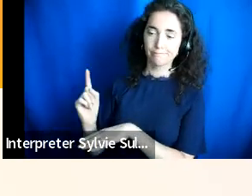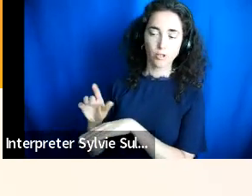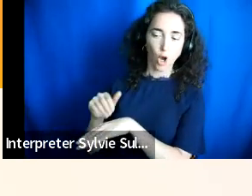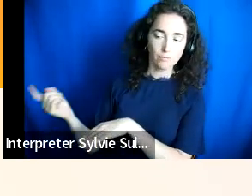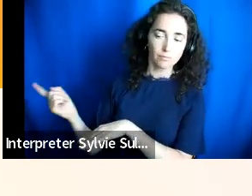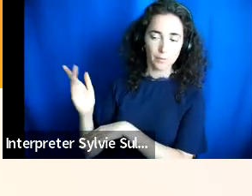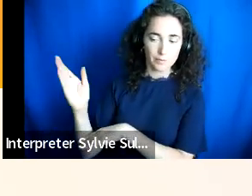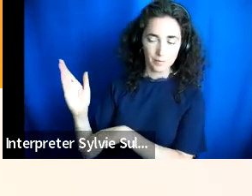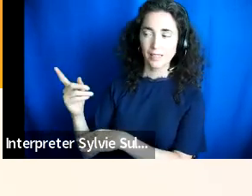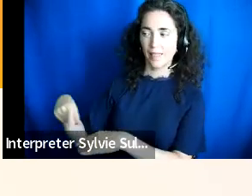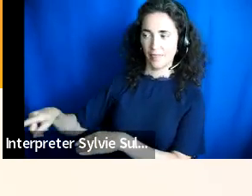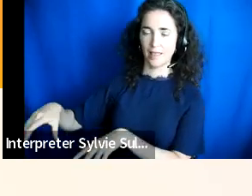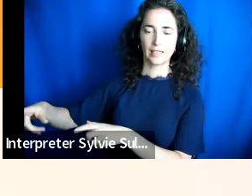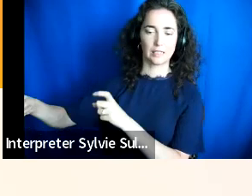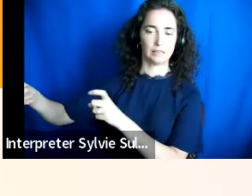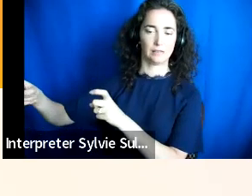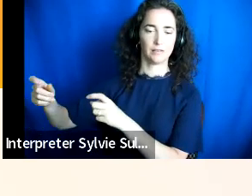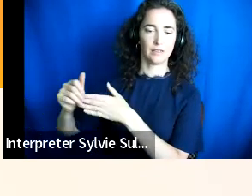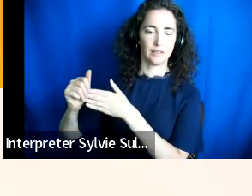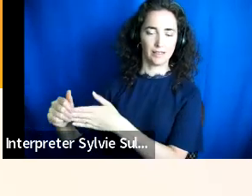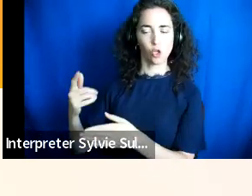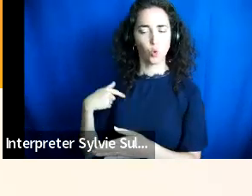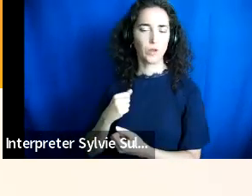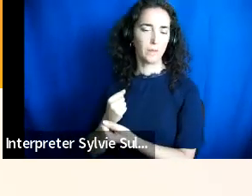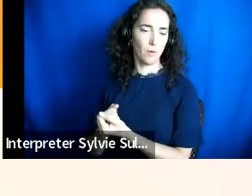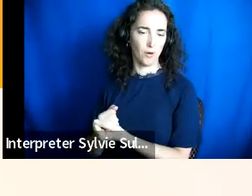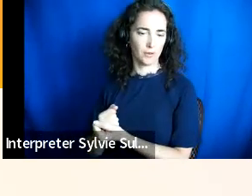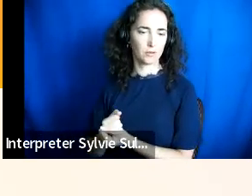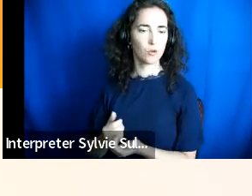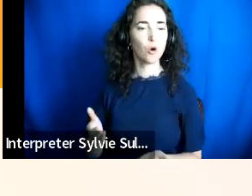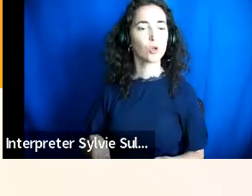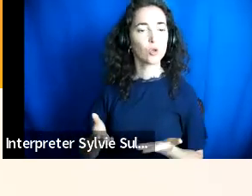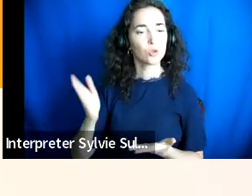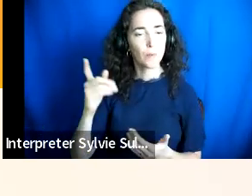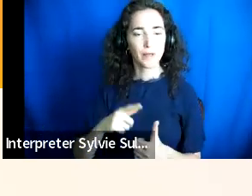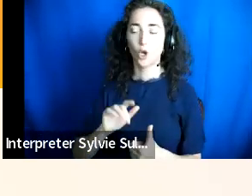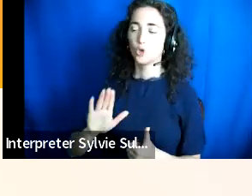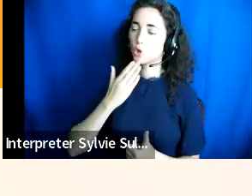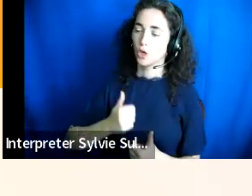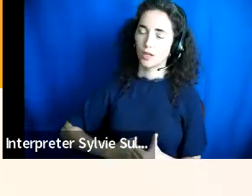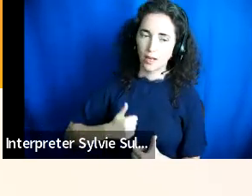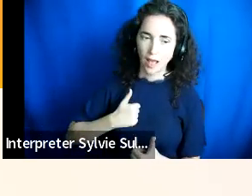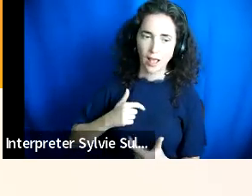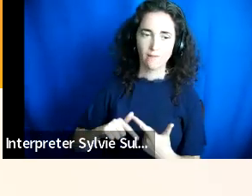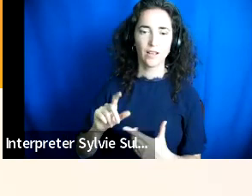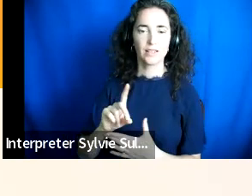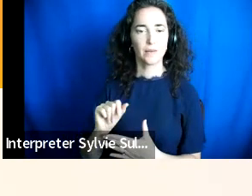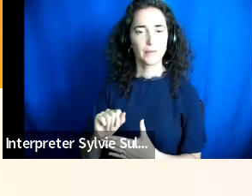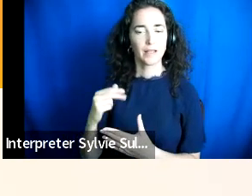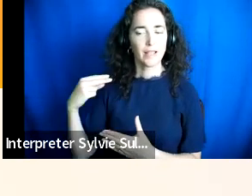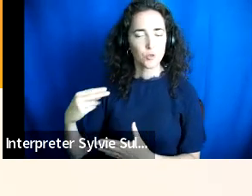So here are some of the proposed topics. your good life disability, history, and culture.